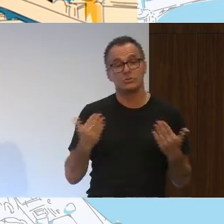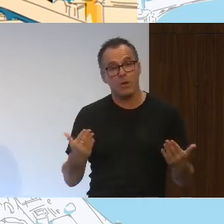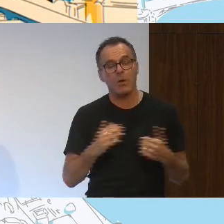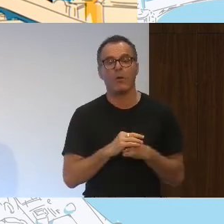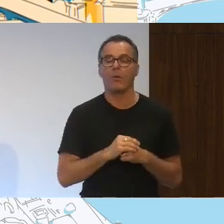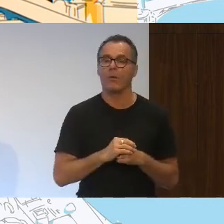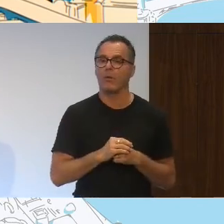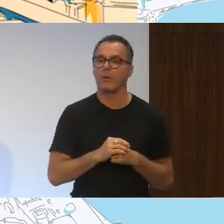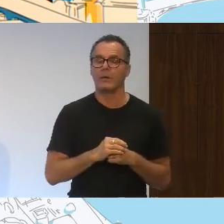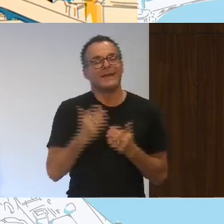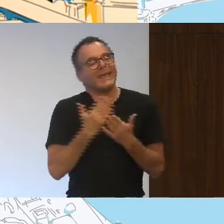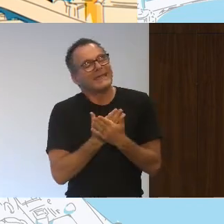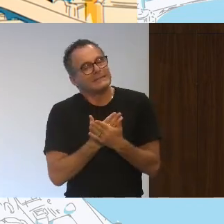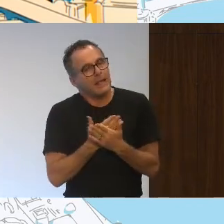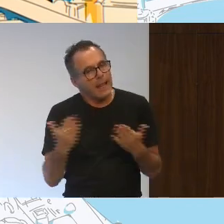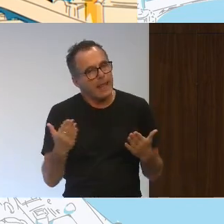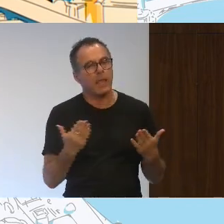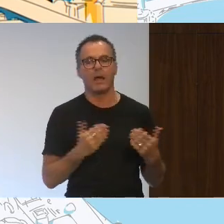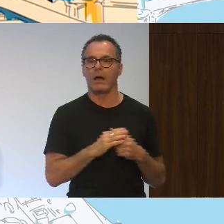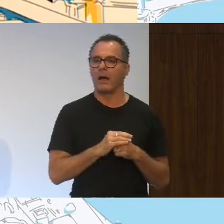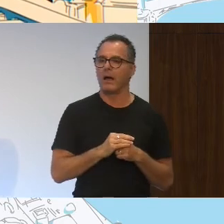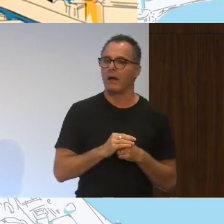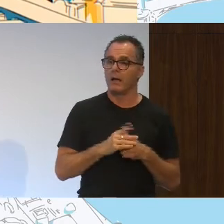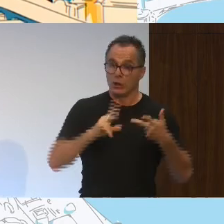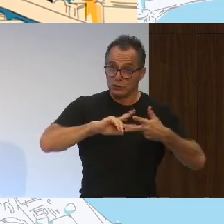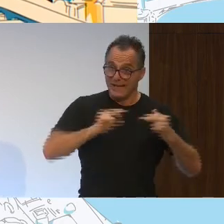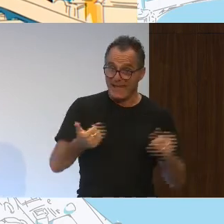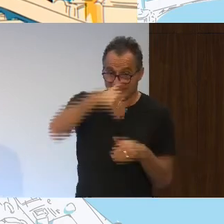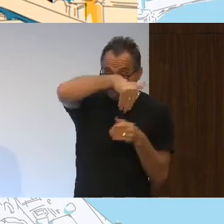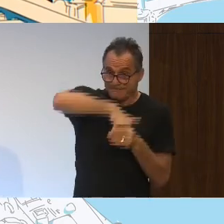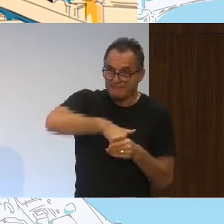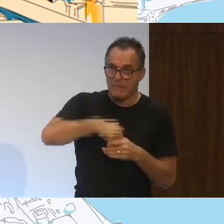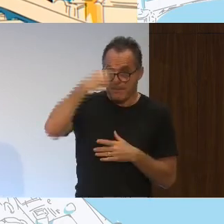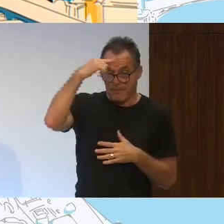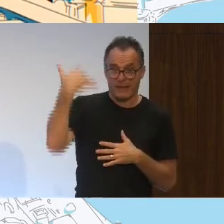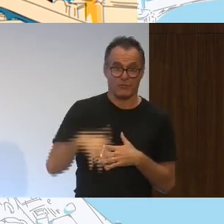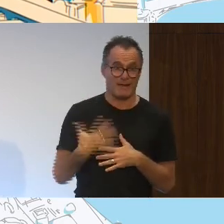It's pretty clearly understood that there's a genetic component to migraine and it's, you know, I guess